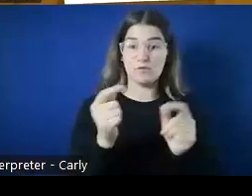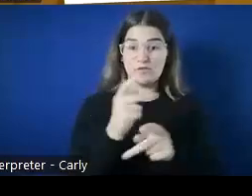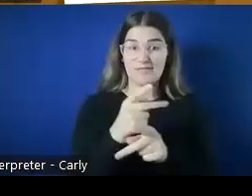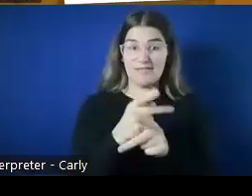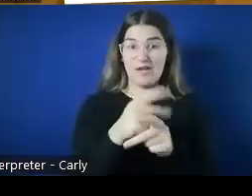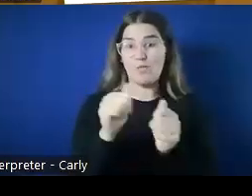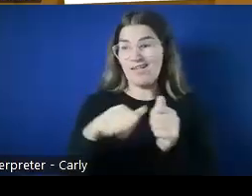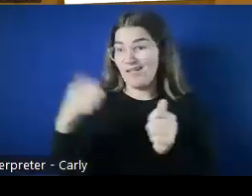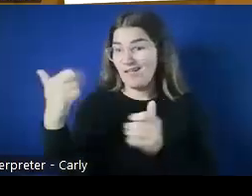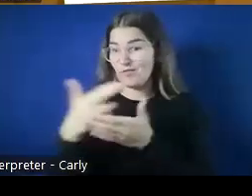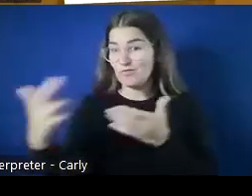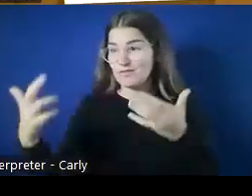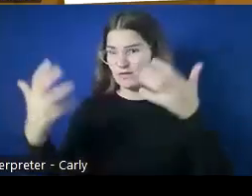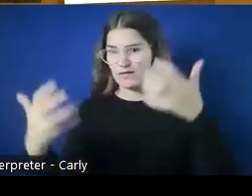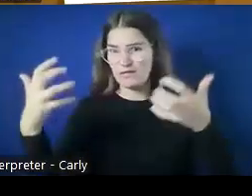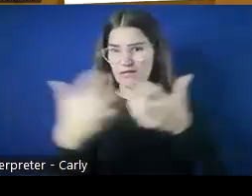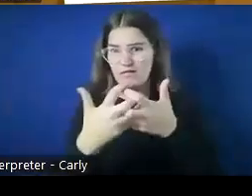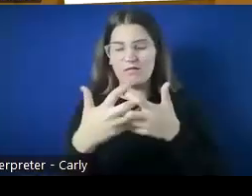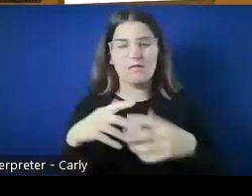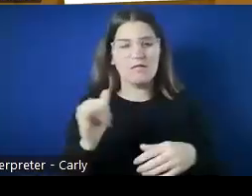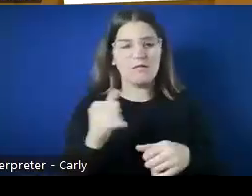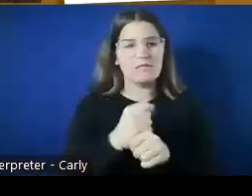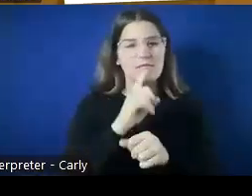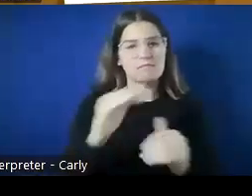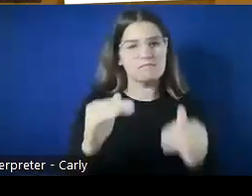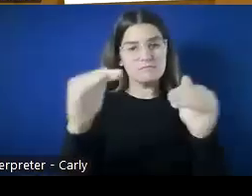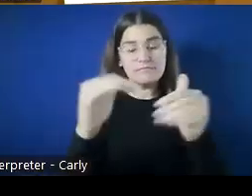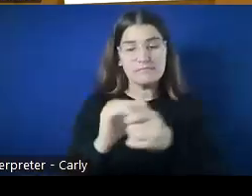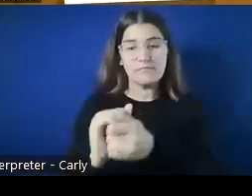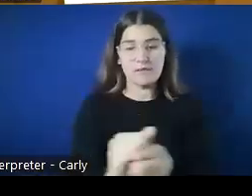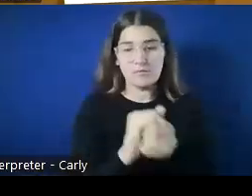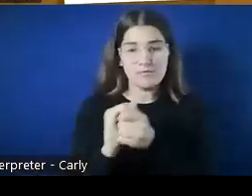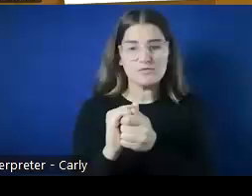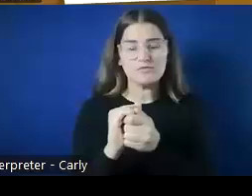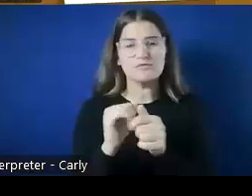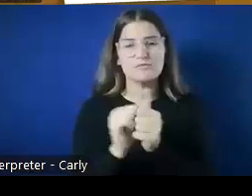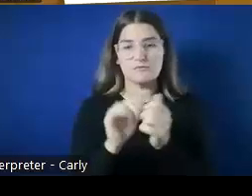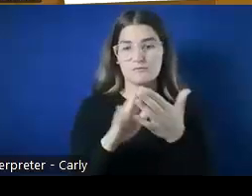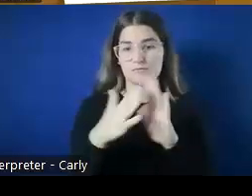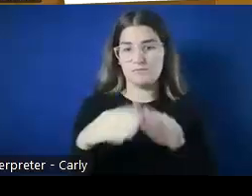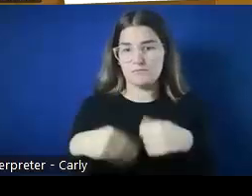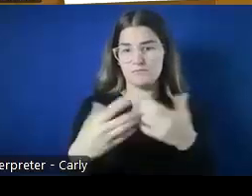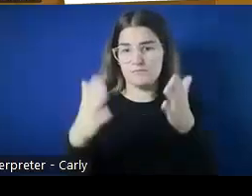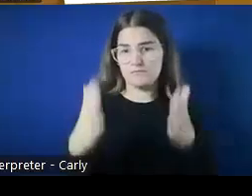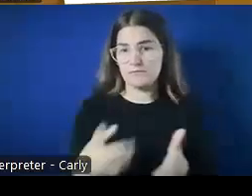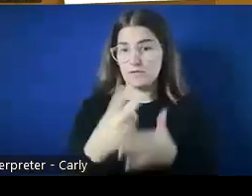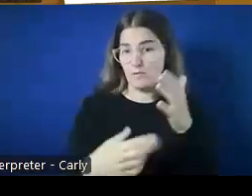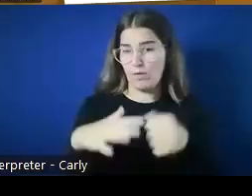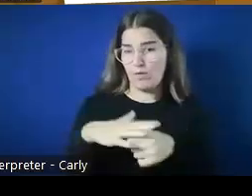resources but also enhancing our collaboration with Community providers both locally and